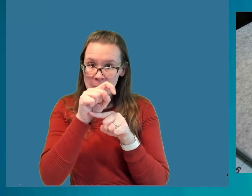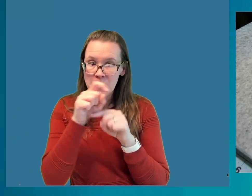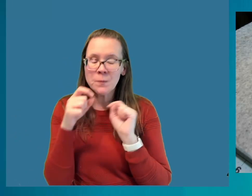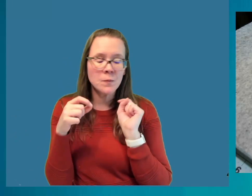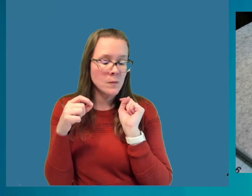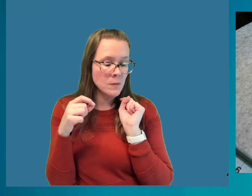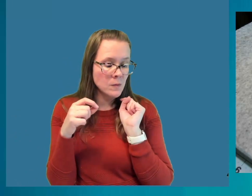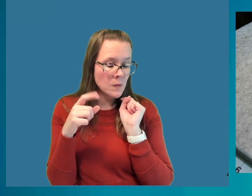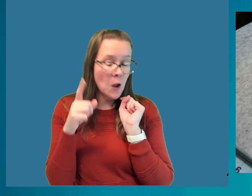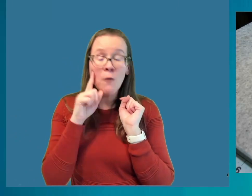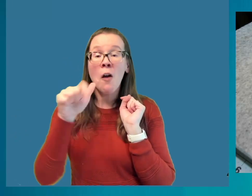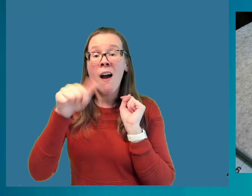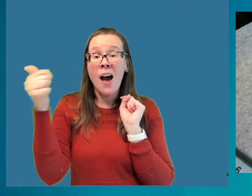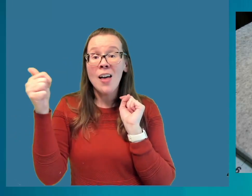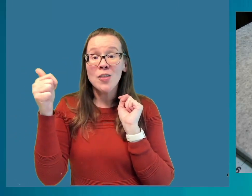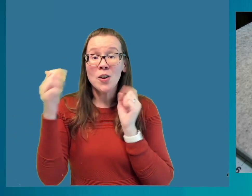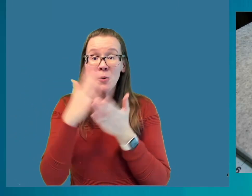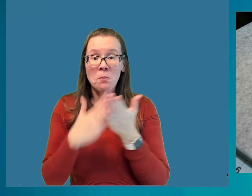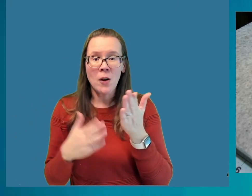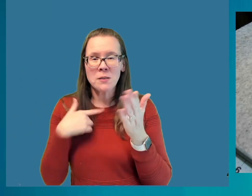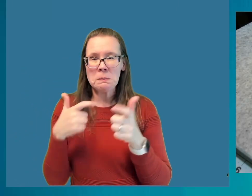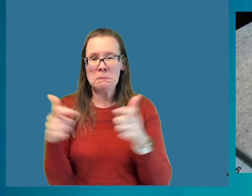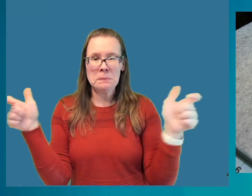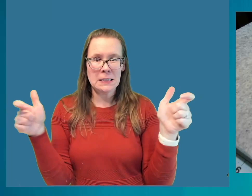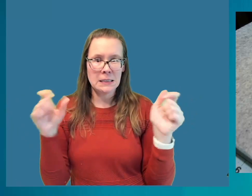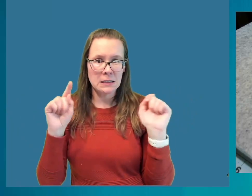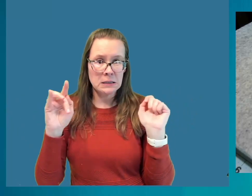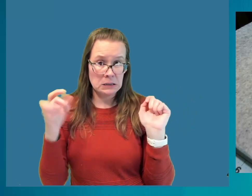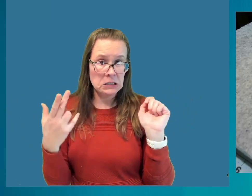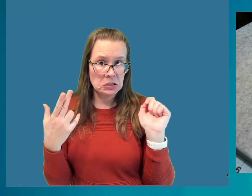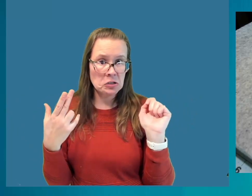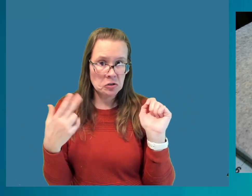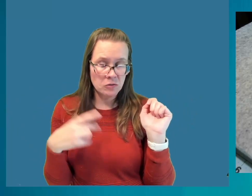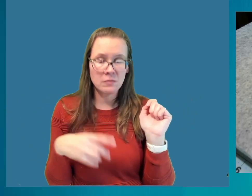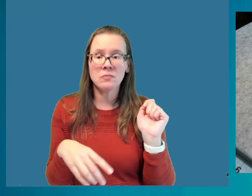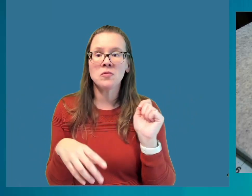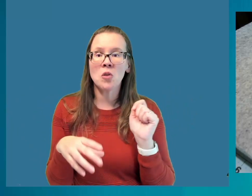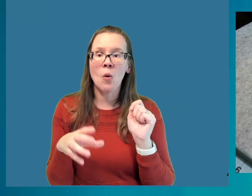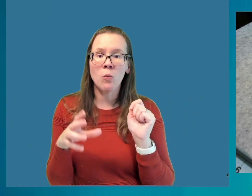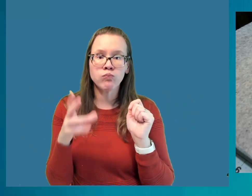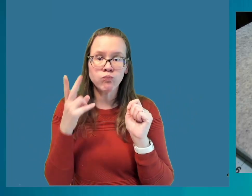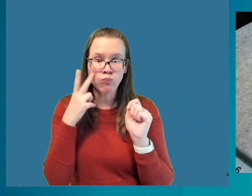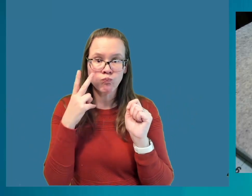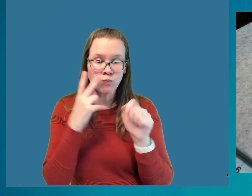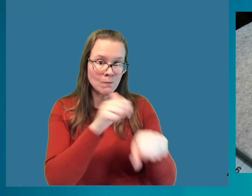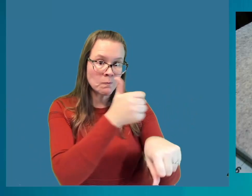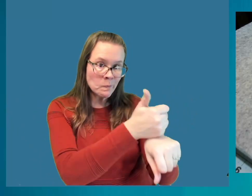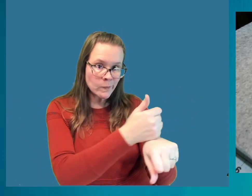tiny stitch size because that will help me, uh, negotiate the turns with--without creating, like,